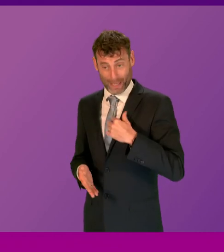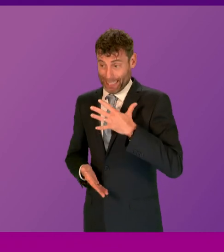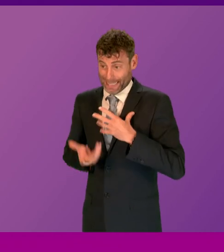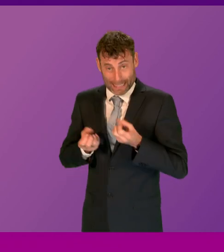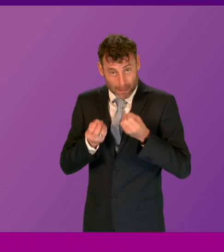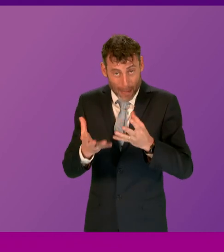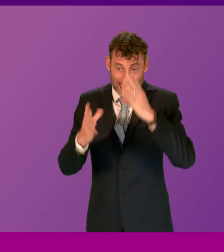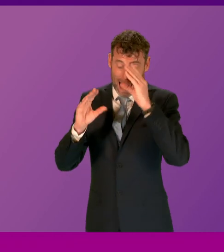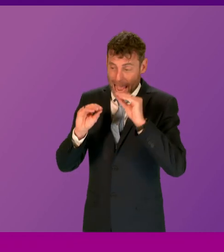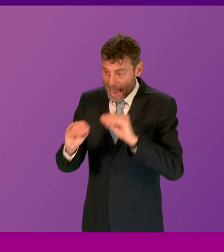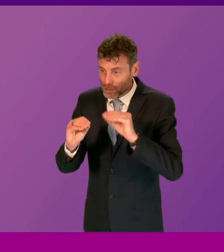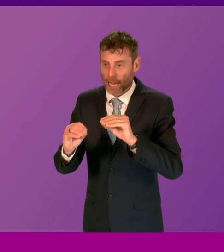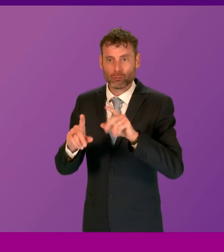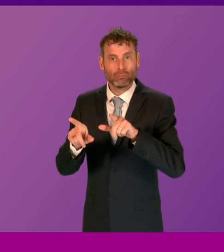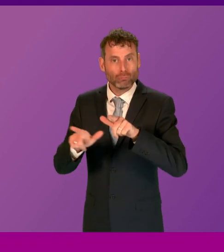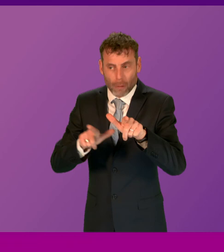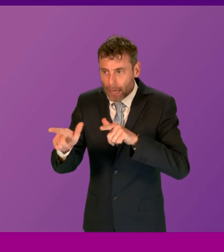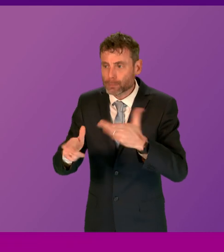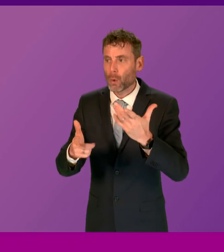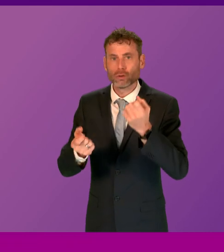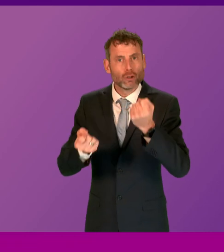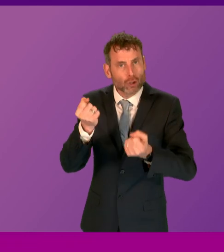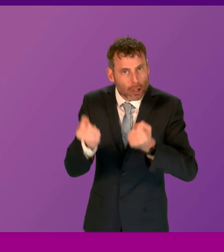transport, our justice services and all our public services.